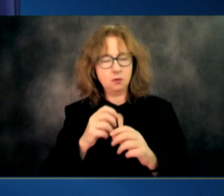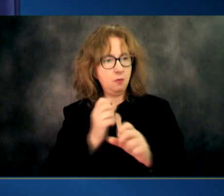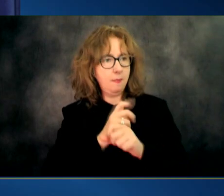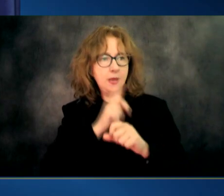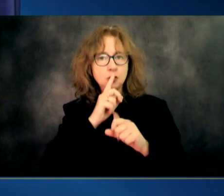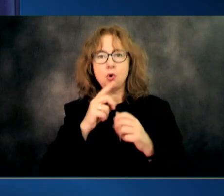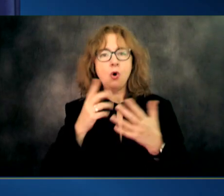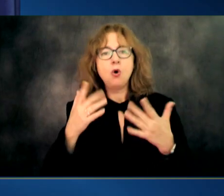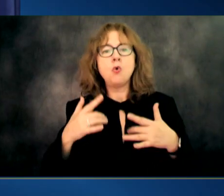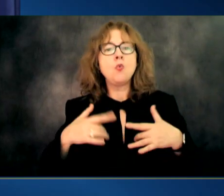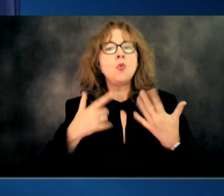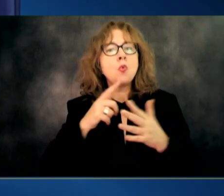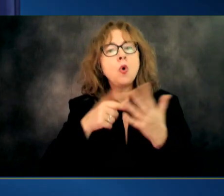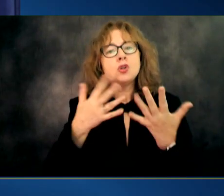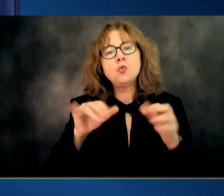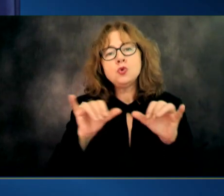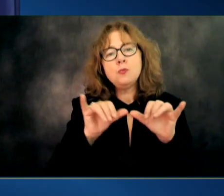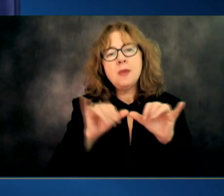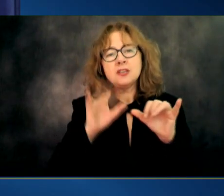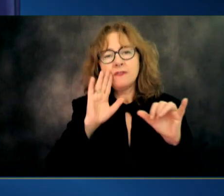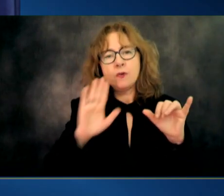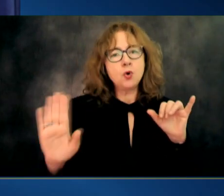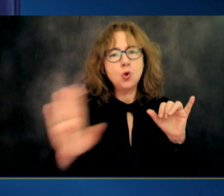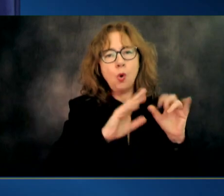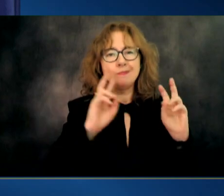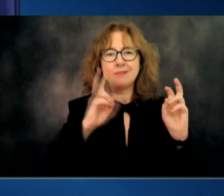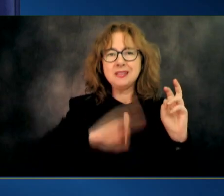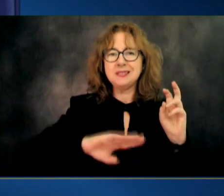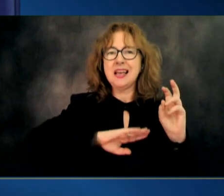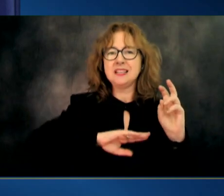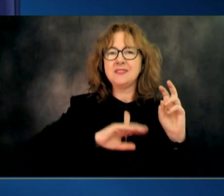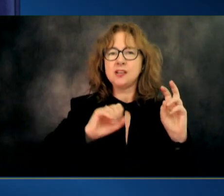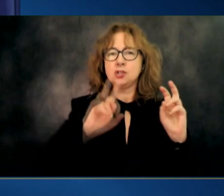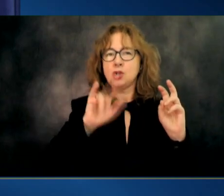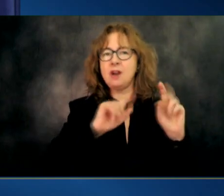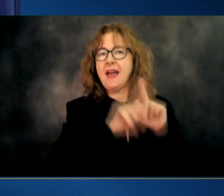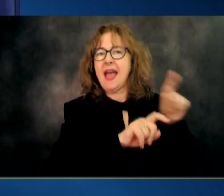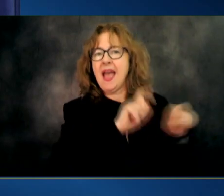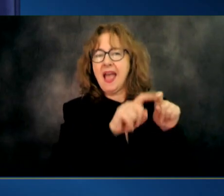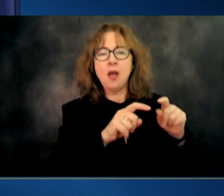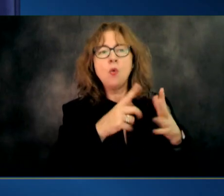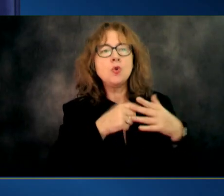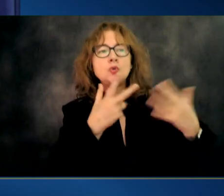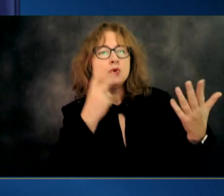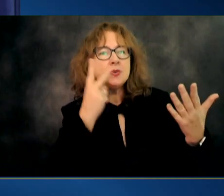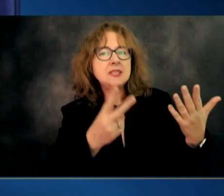our FQHCs so that they can get those, you know, consistent feedback as they're implementing,